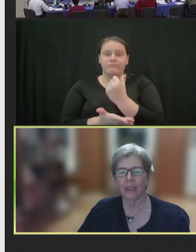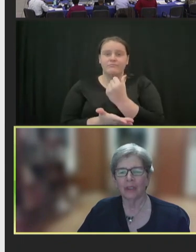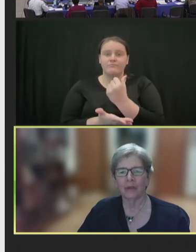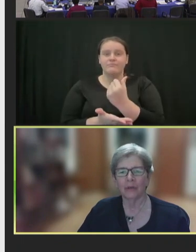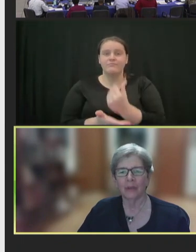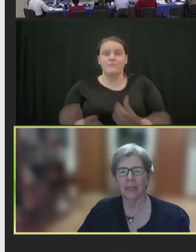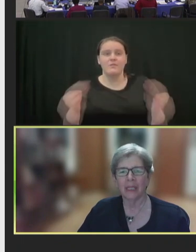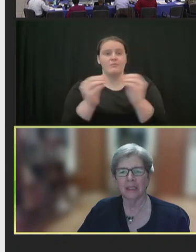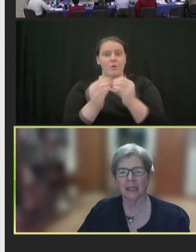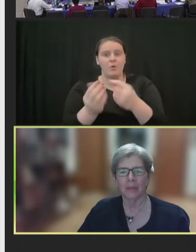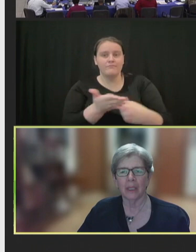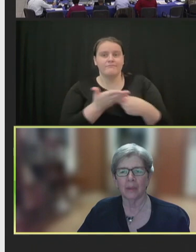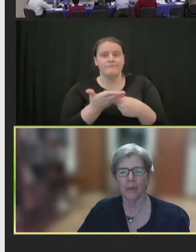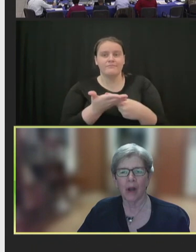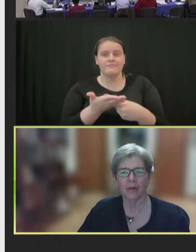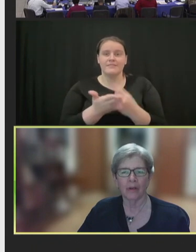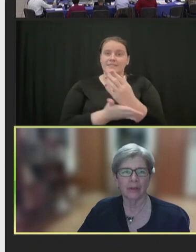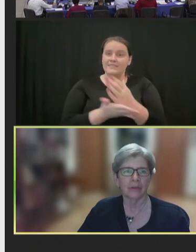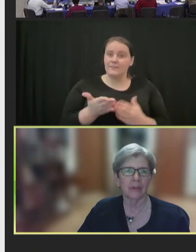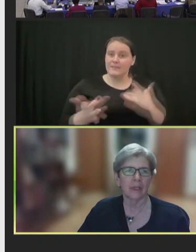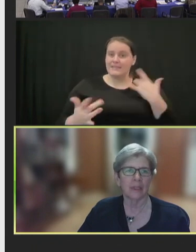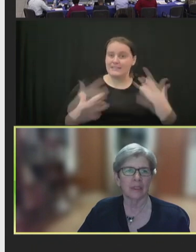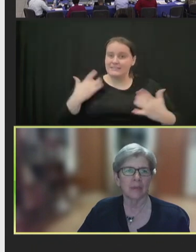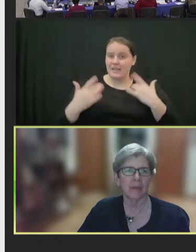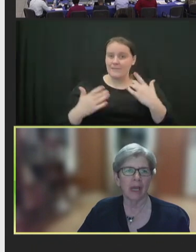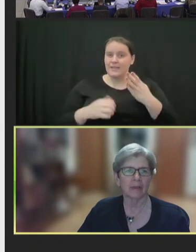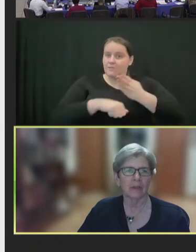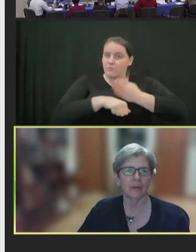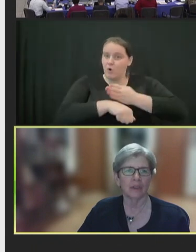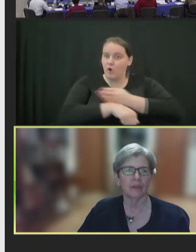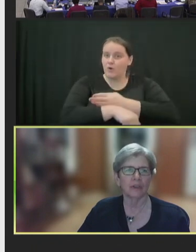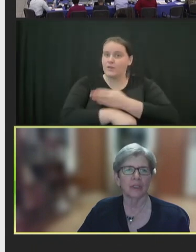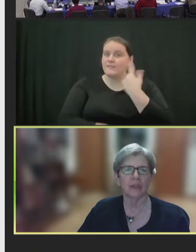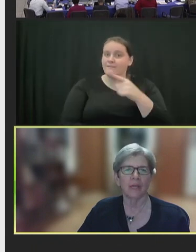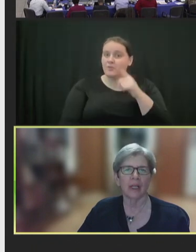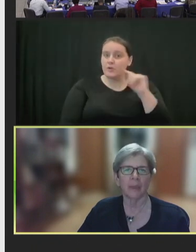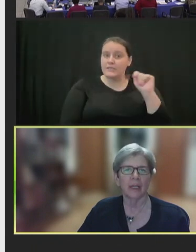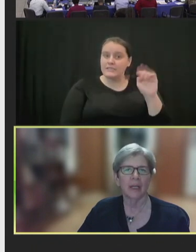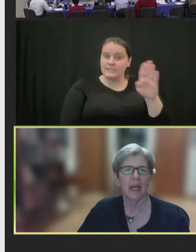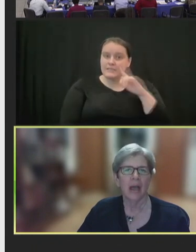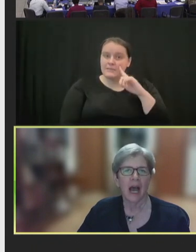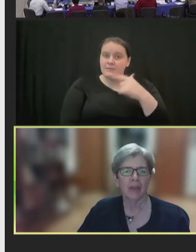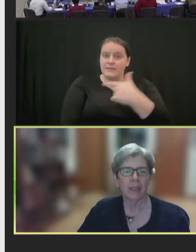with you some of the excitement and progress in TB vaccine research and development. I've been